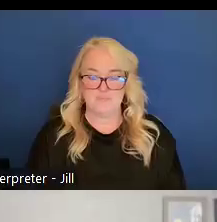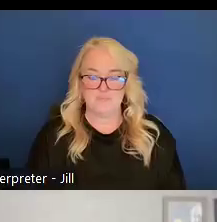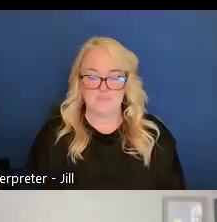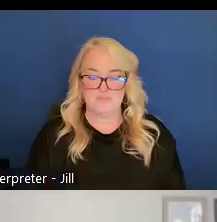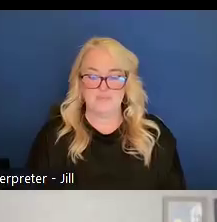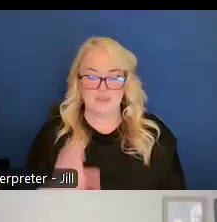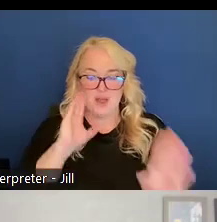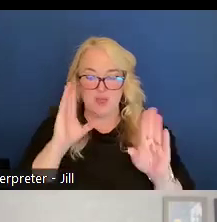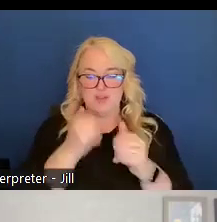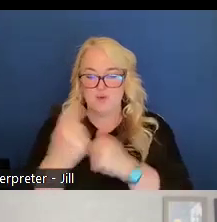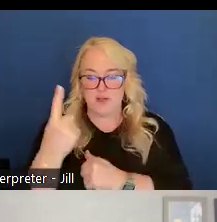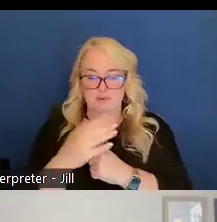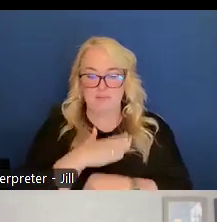Jennifer Kucera: Hello, everybody. My name is Jennifer